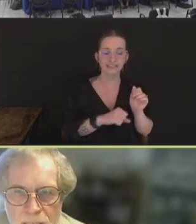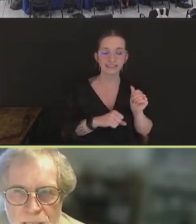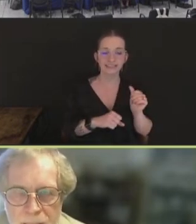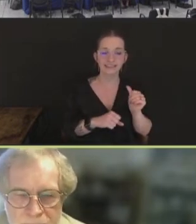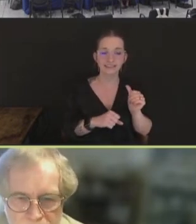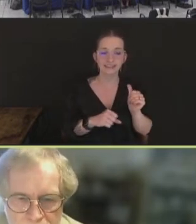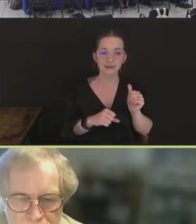pandemic.